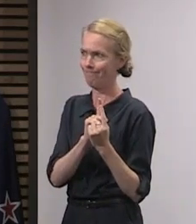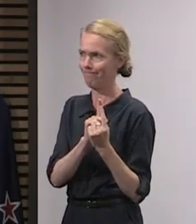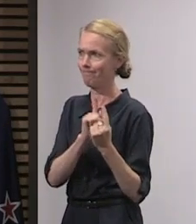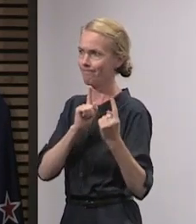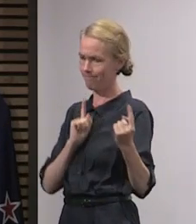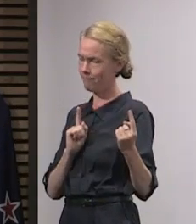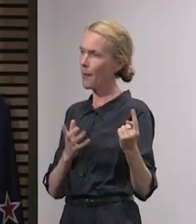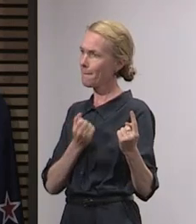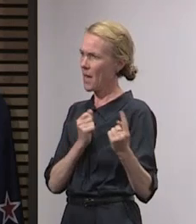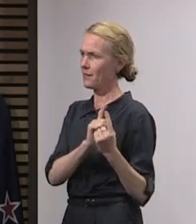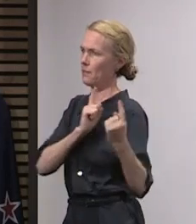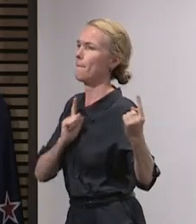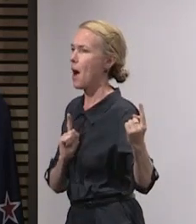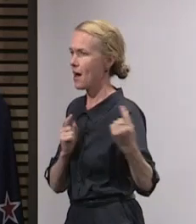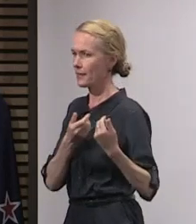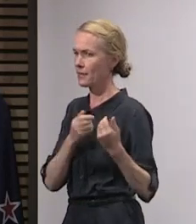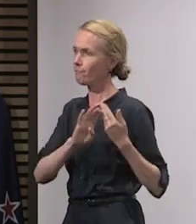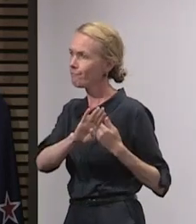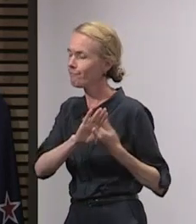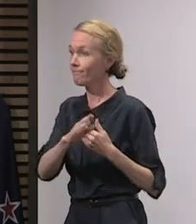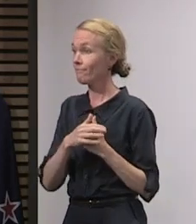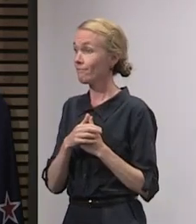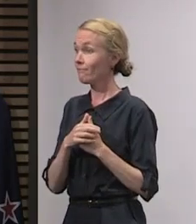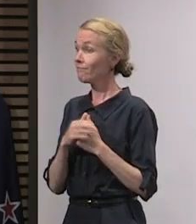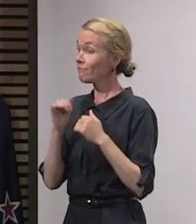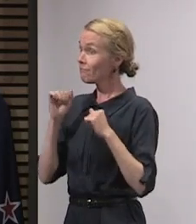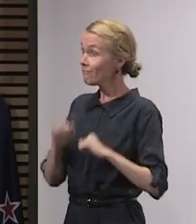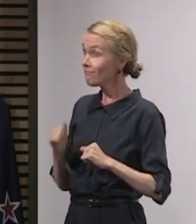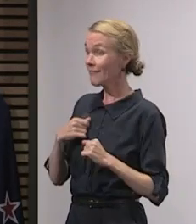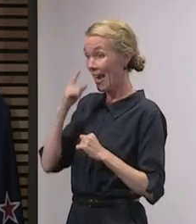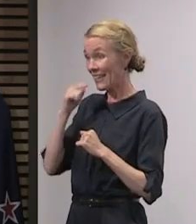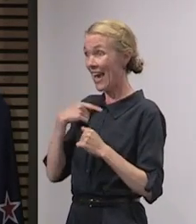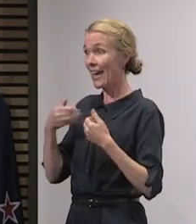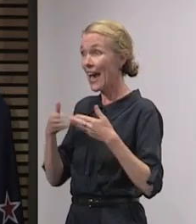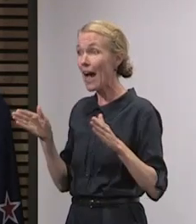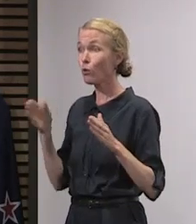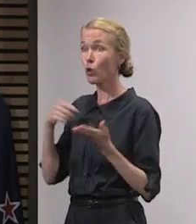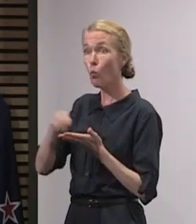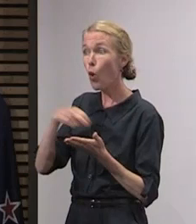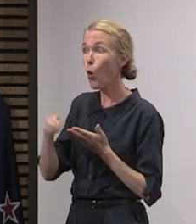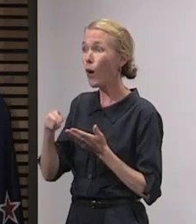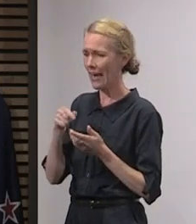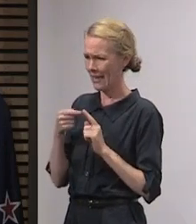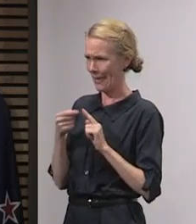other people who are in your home so that you are not risking passing the infection onto them. People in